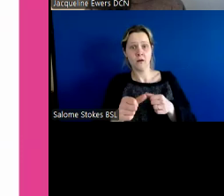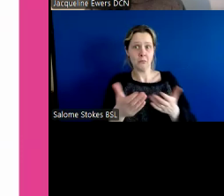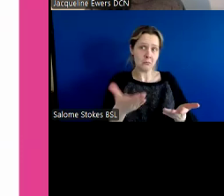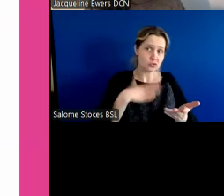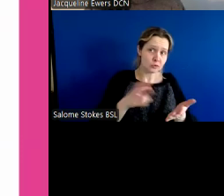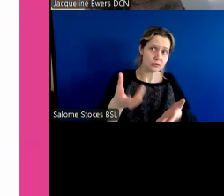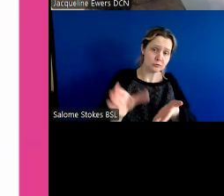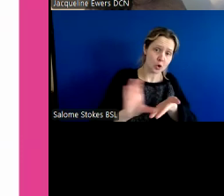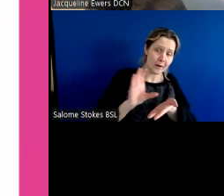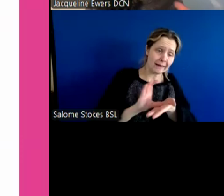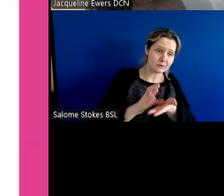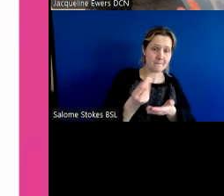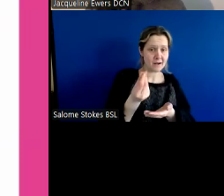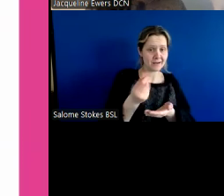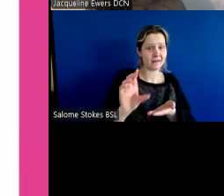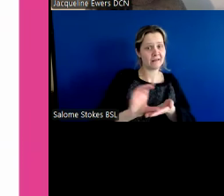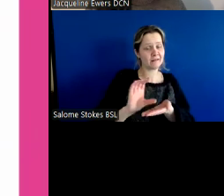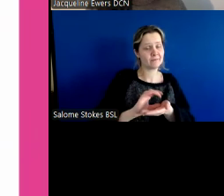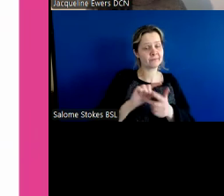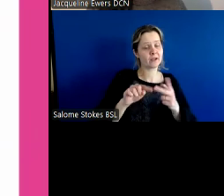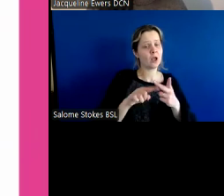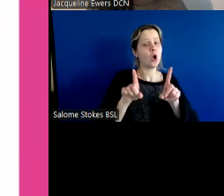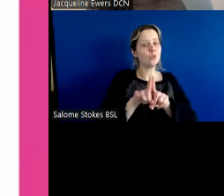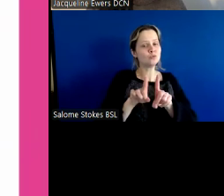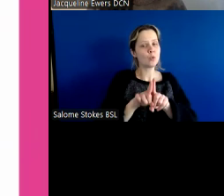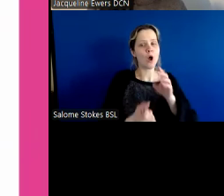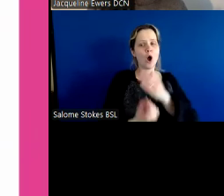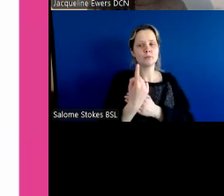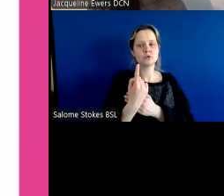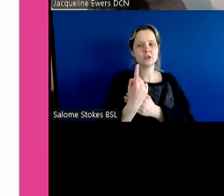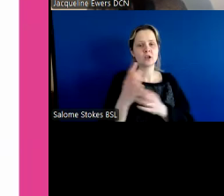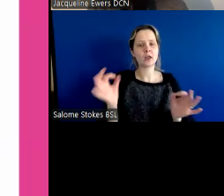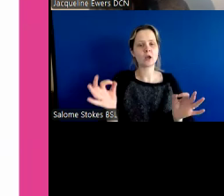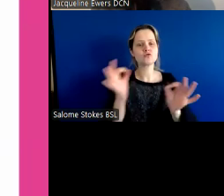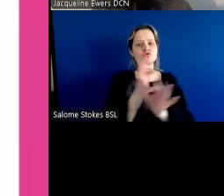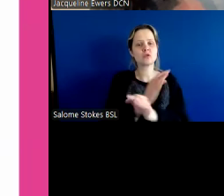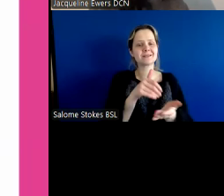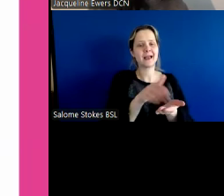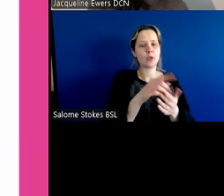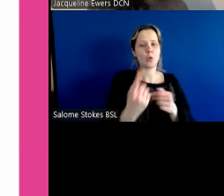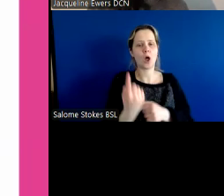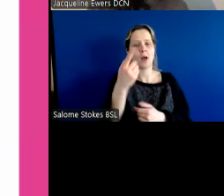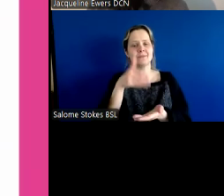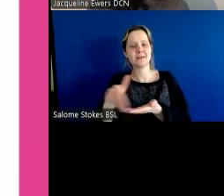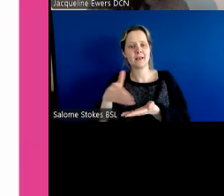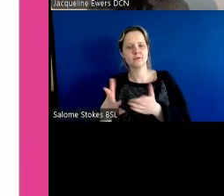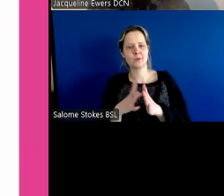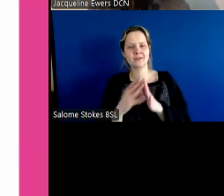It's also, they're using it now as an opportunity to cross-sell and upsell. There's a companion guide that they're selling,